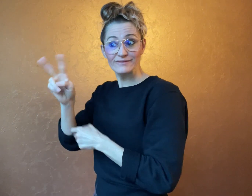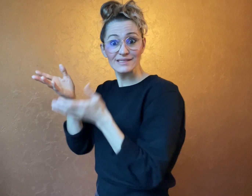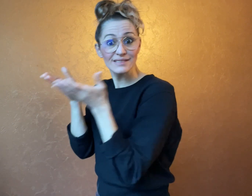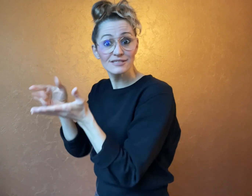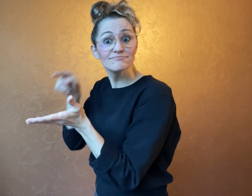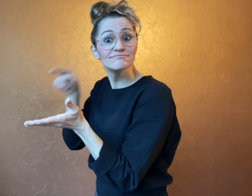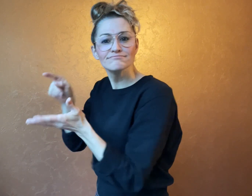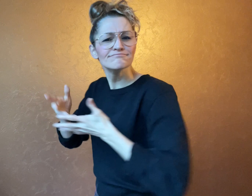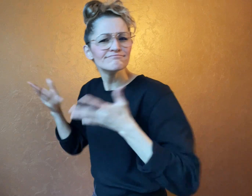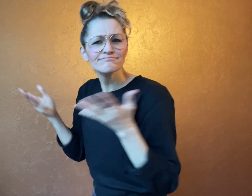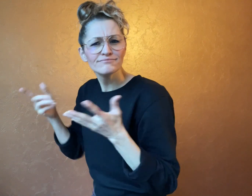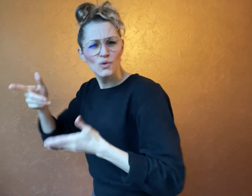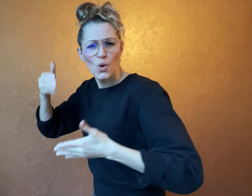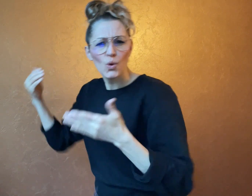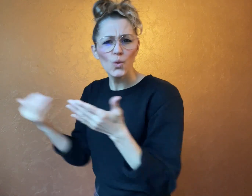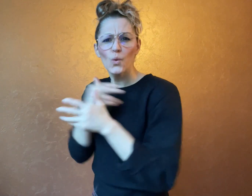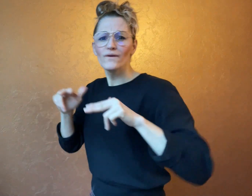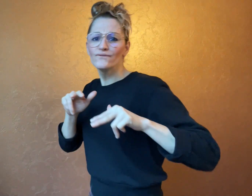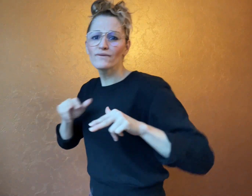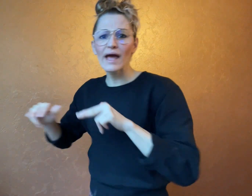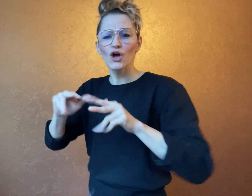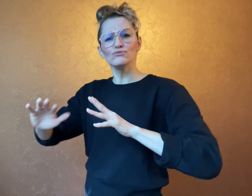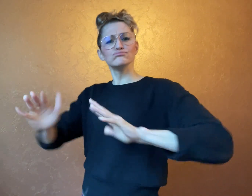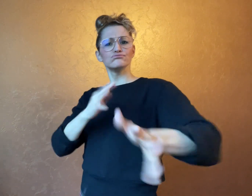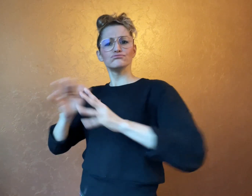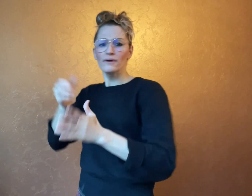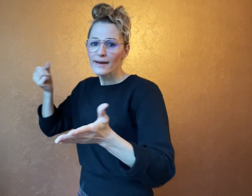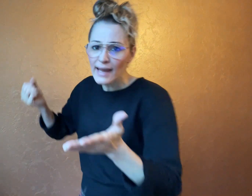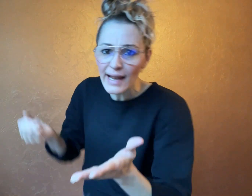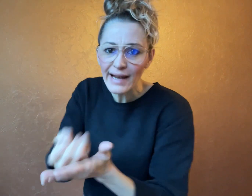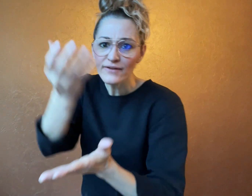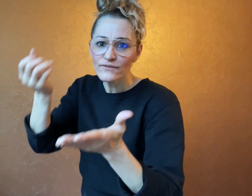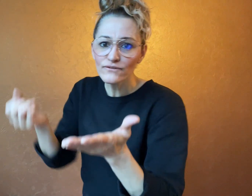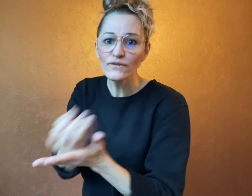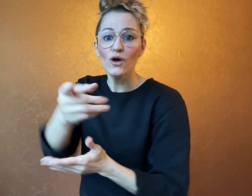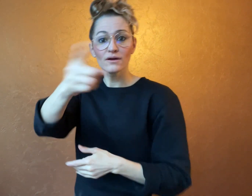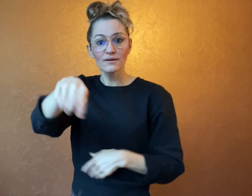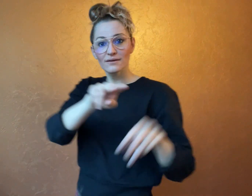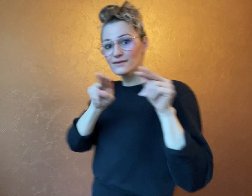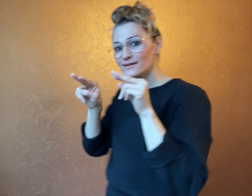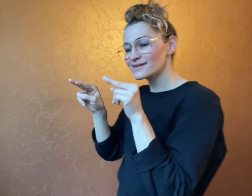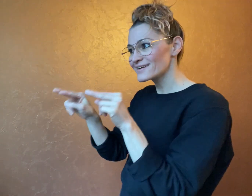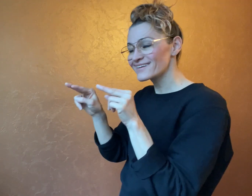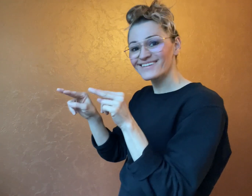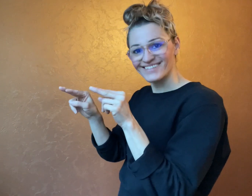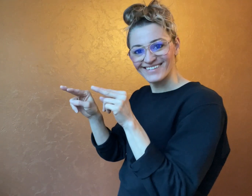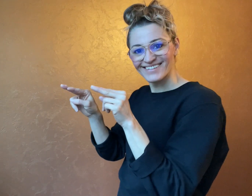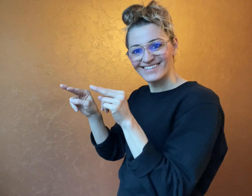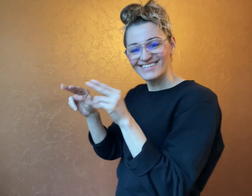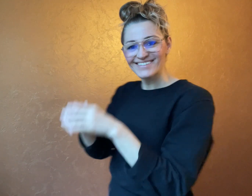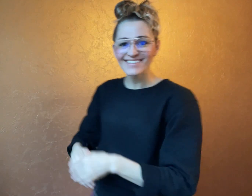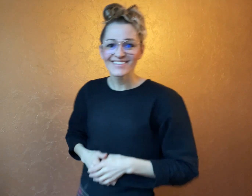H3 World TV to get new video updates!